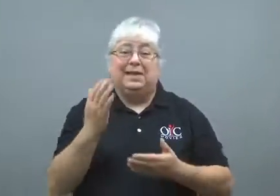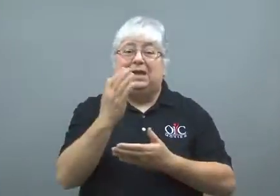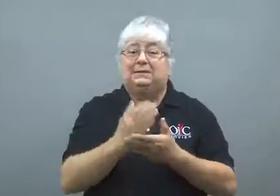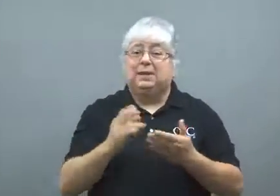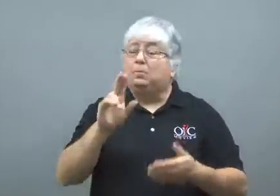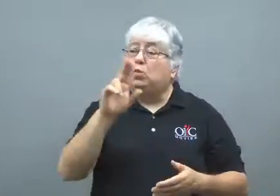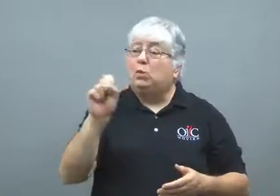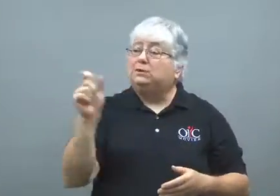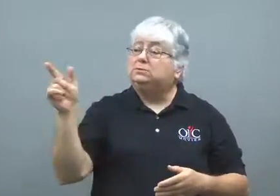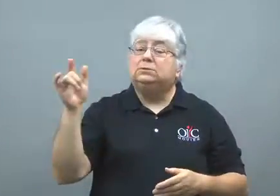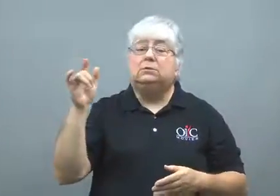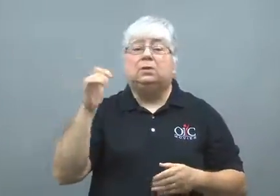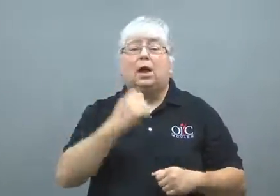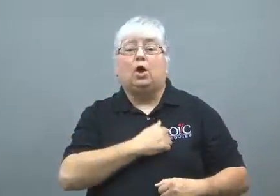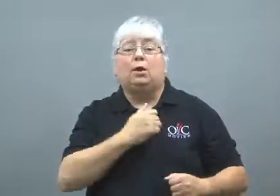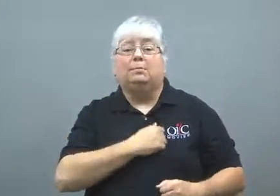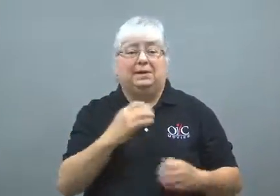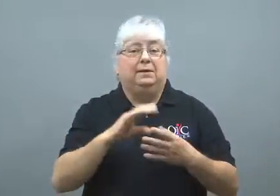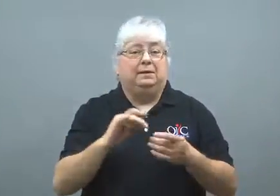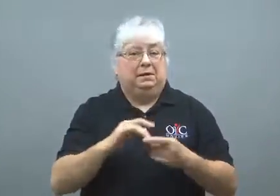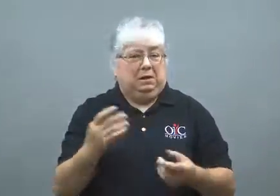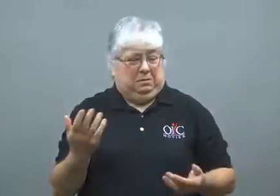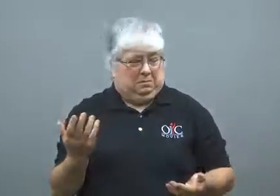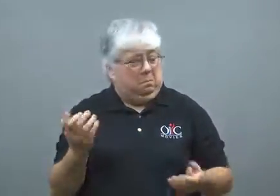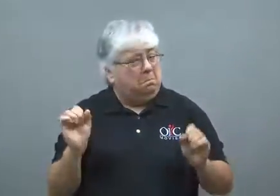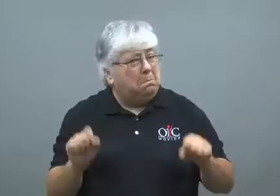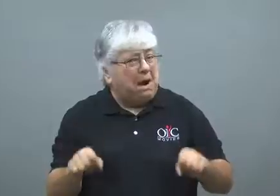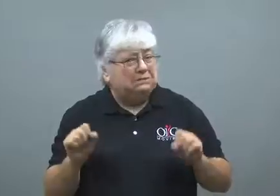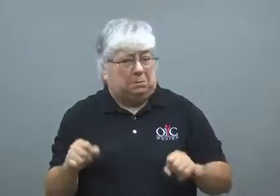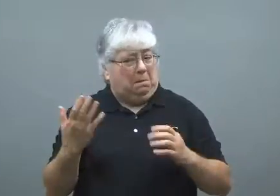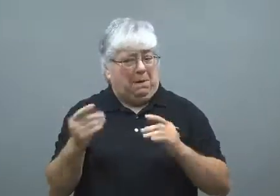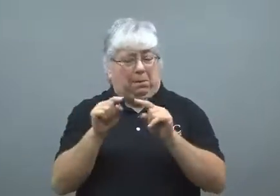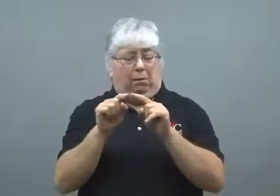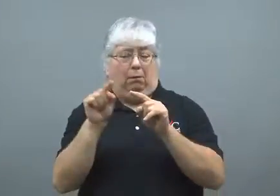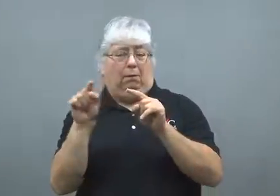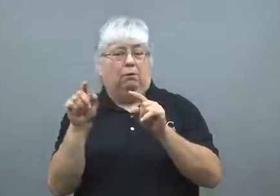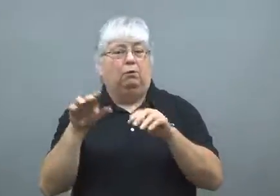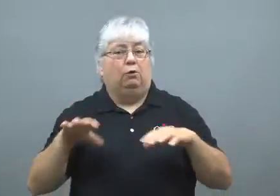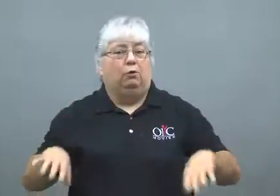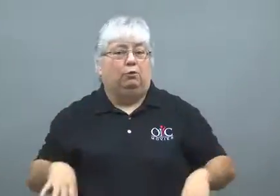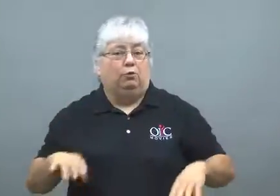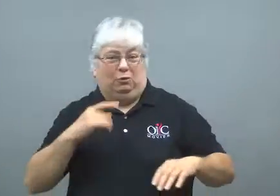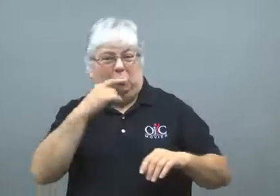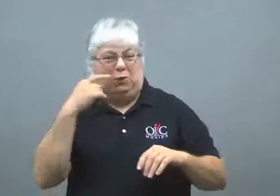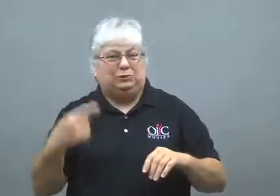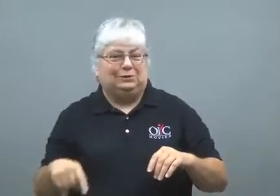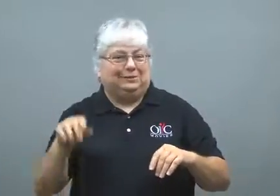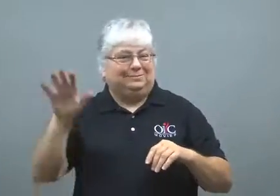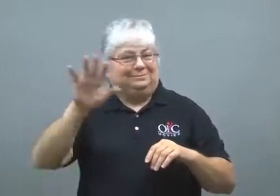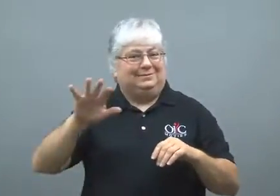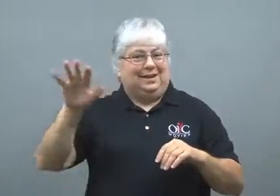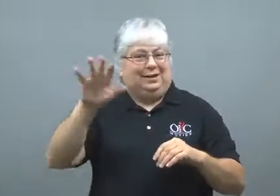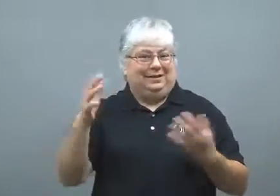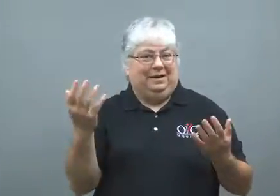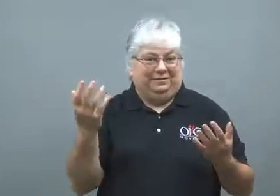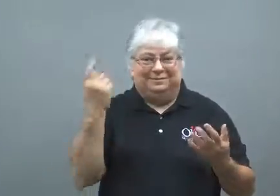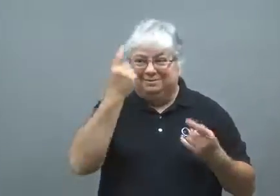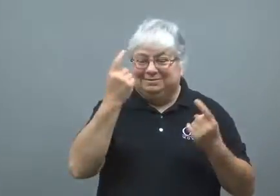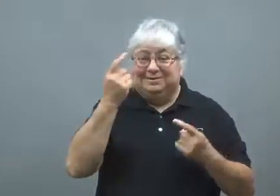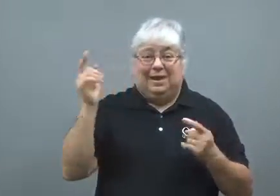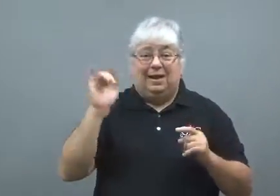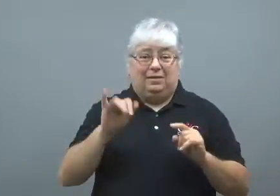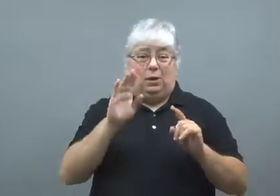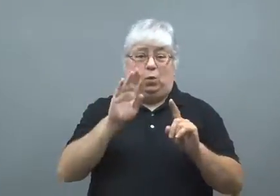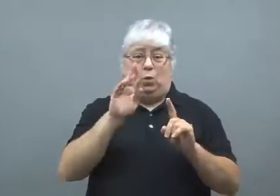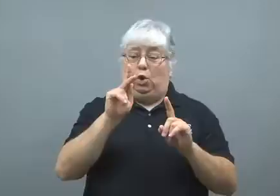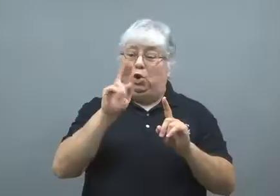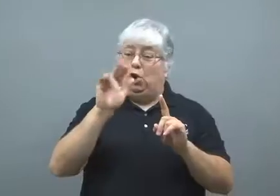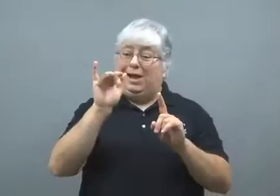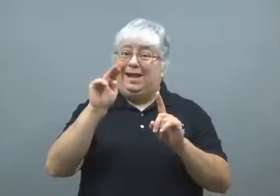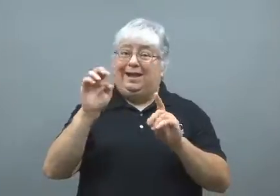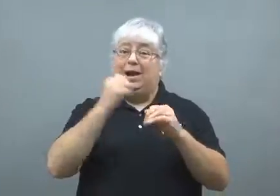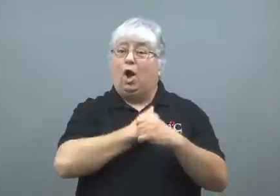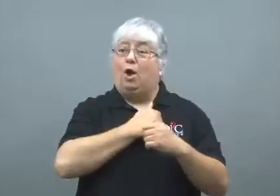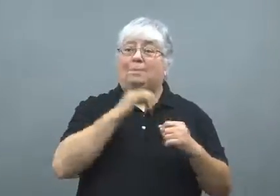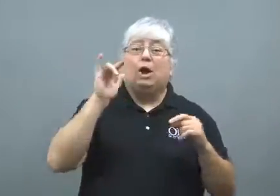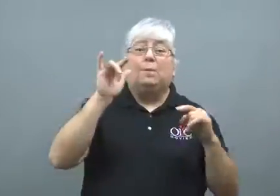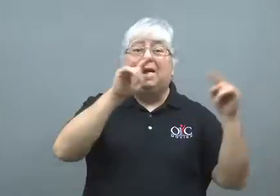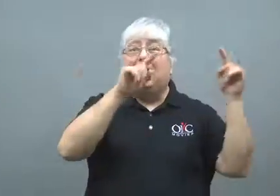Some U.S. military officials suspect the missile was fired nearby in Russia.